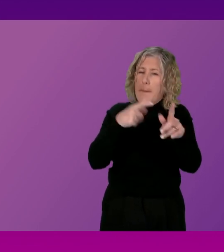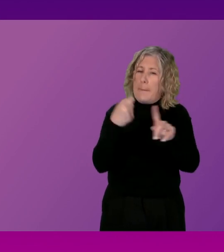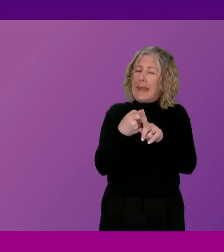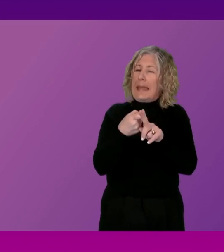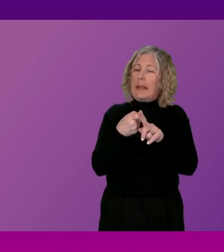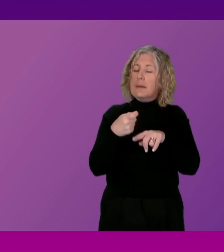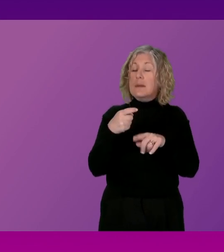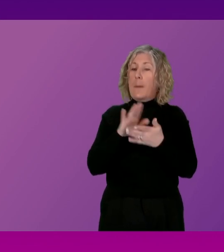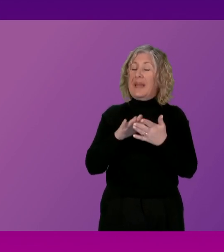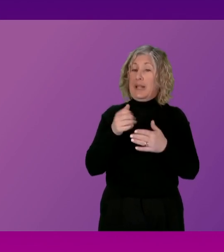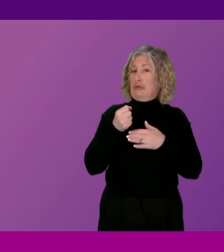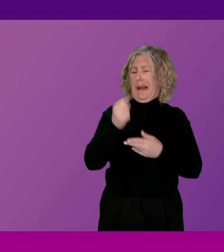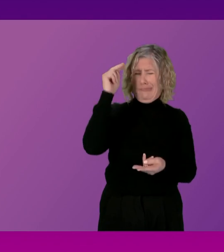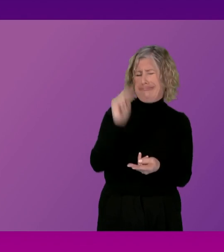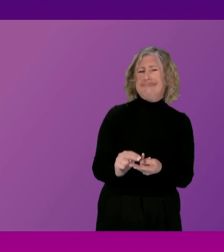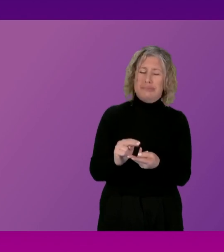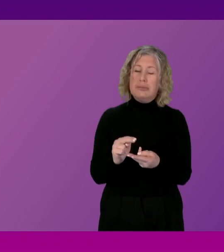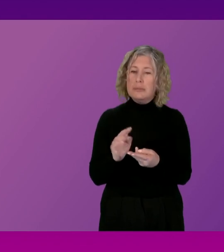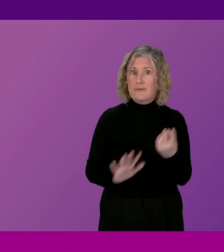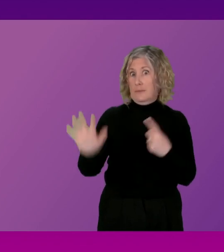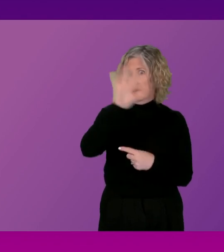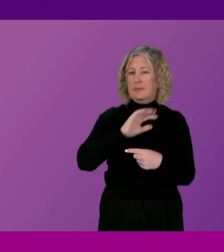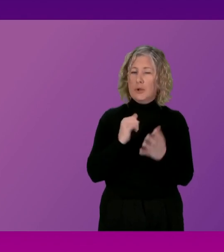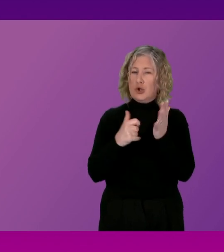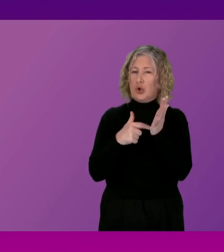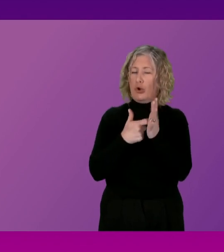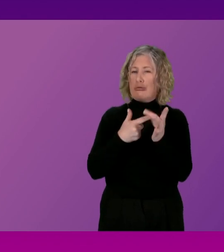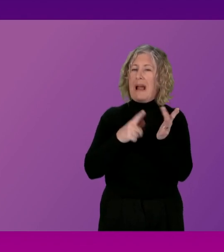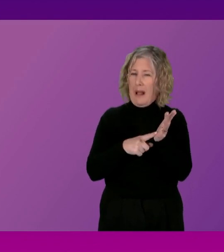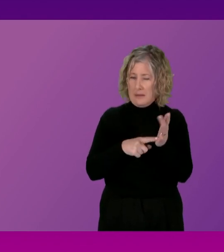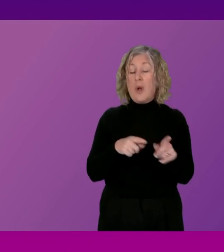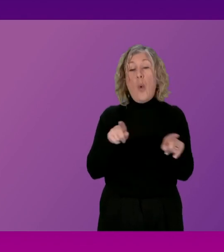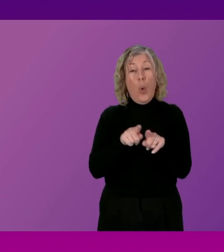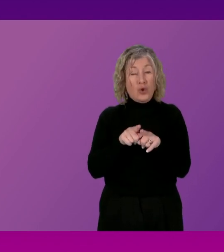In addition, thanks to the most comprehensive concessionary travel scheme in the United